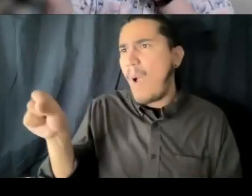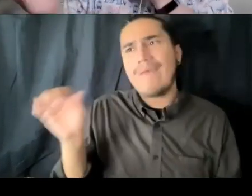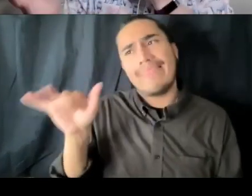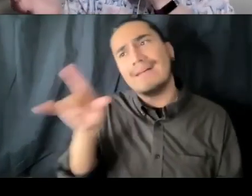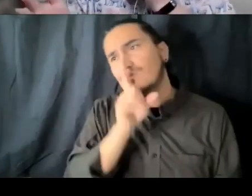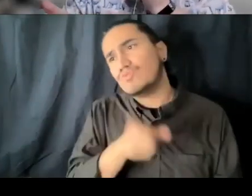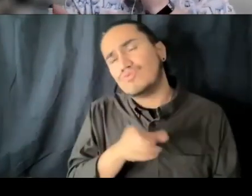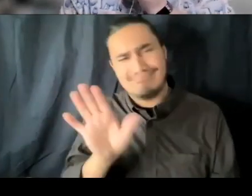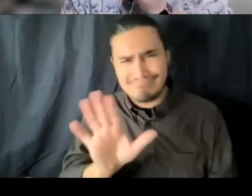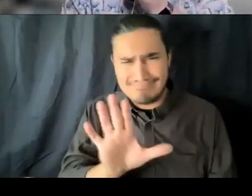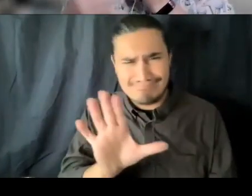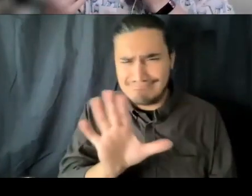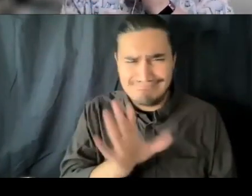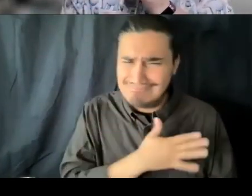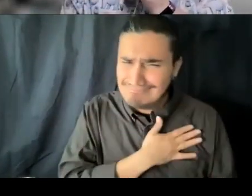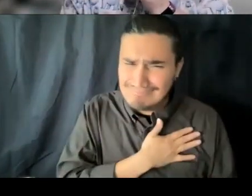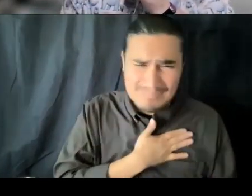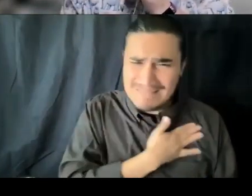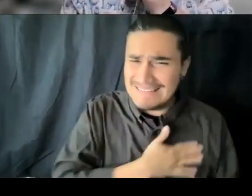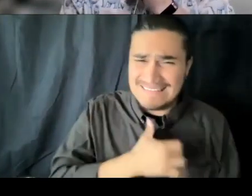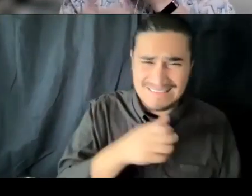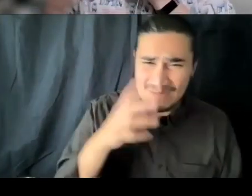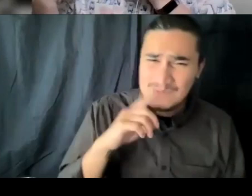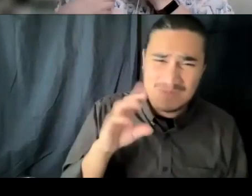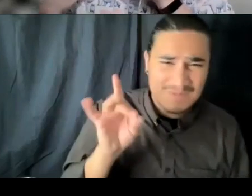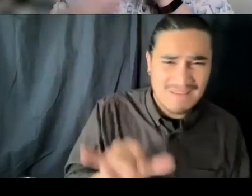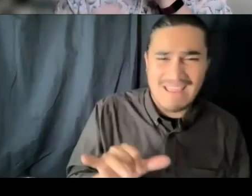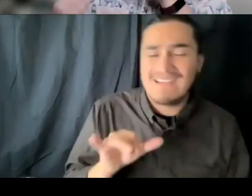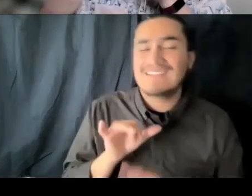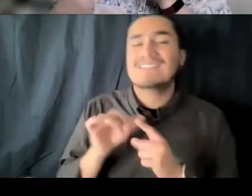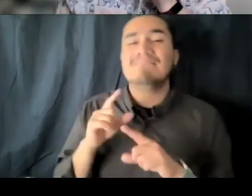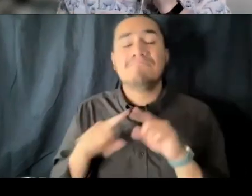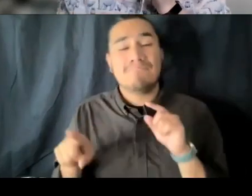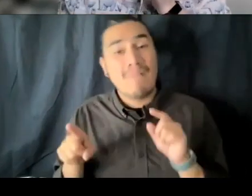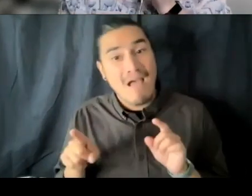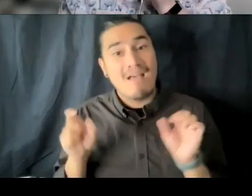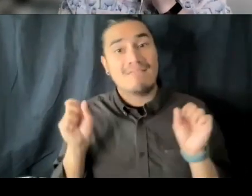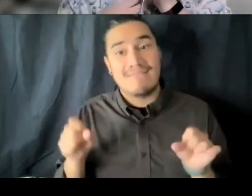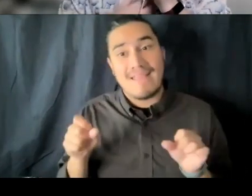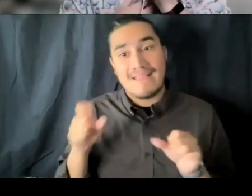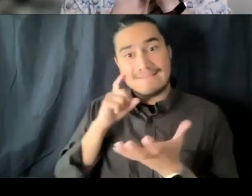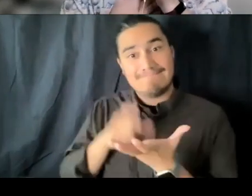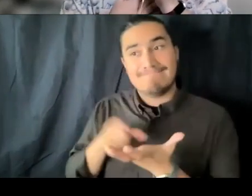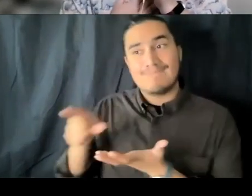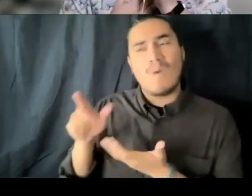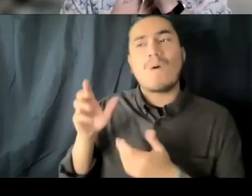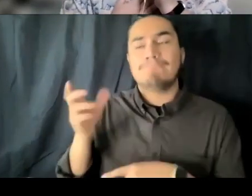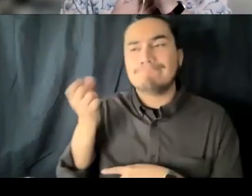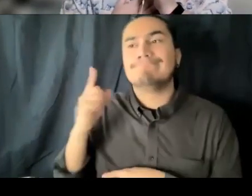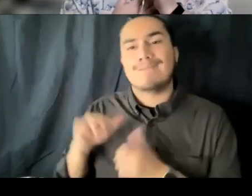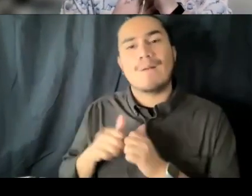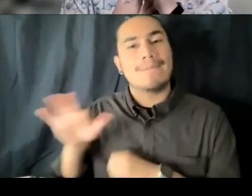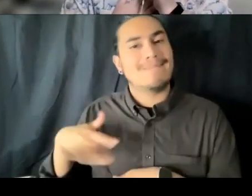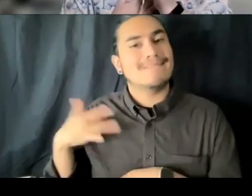Like, please don't be like that. Instead, you might affirm how that feels. So the affirmation is really for the feeling.